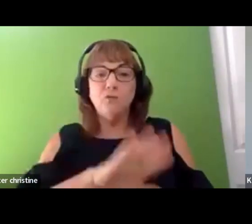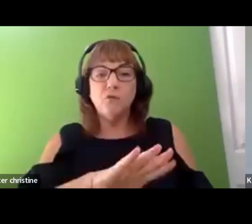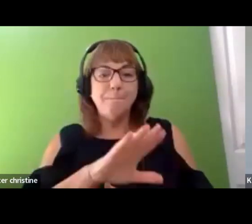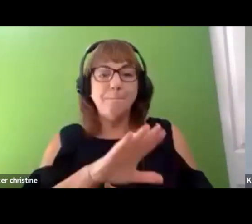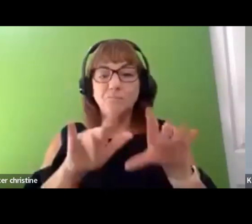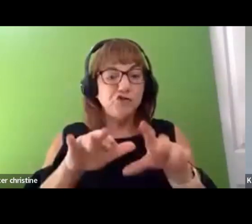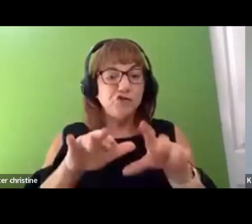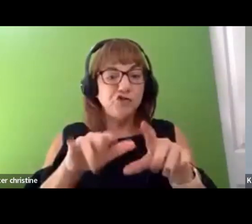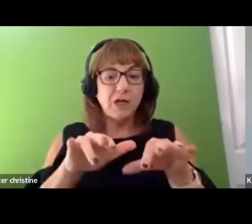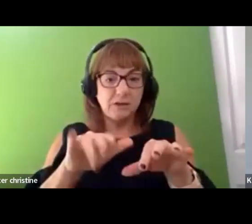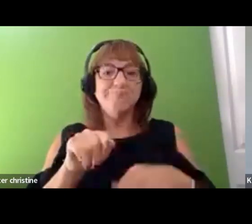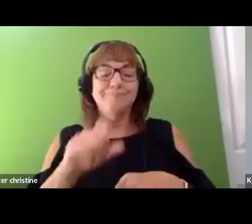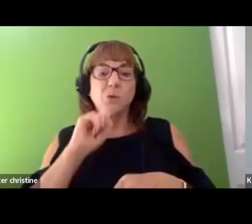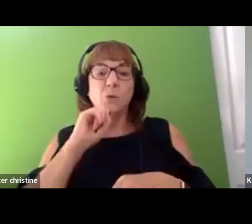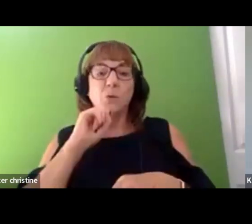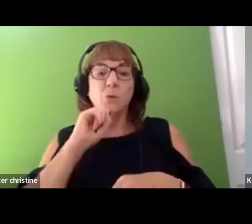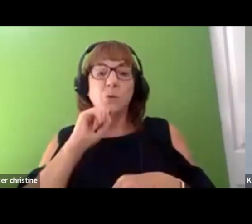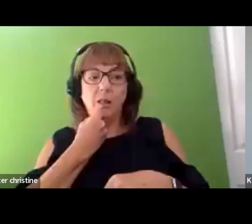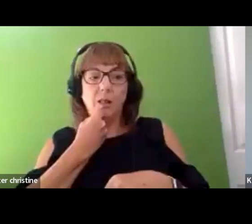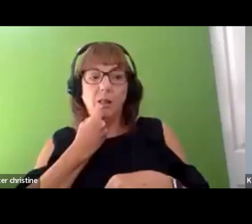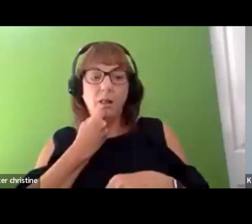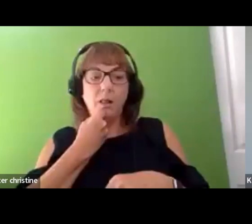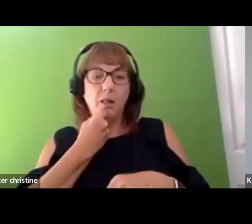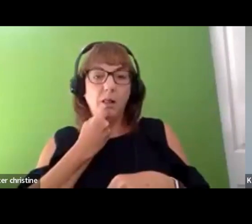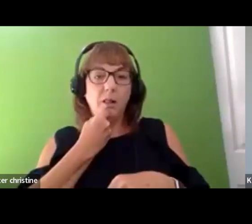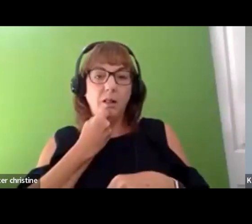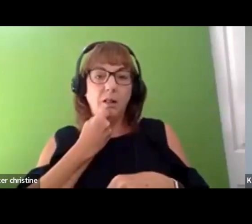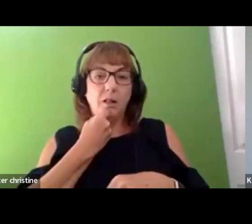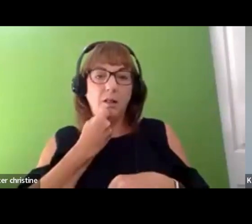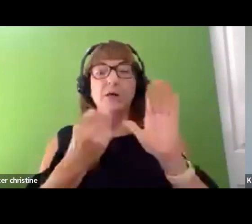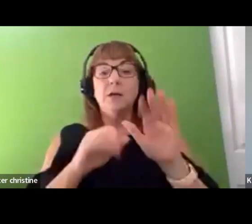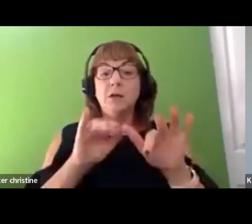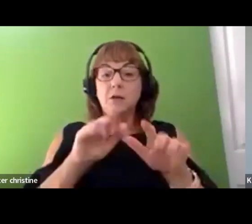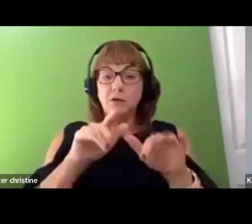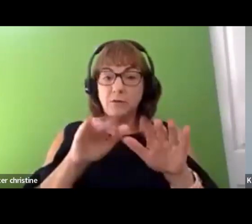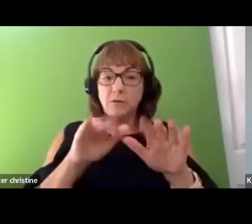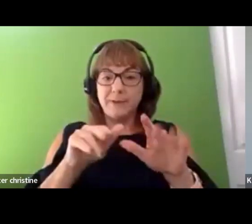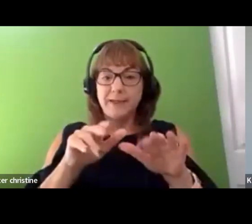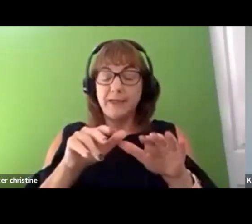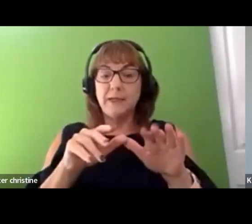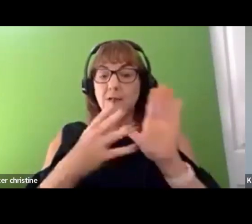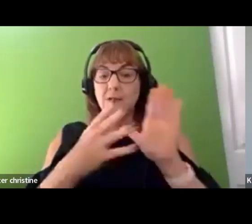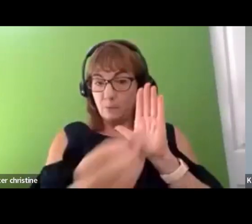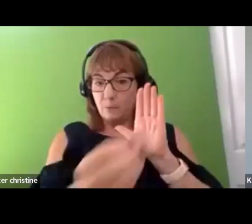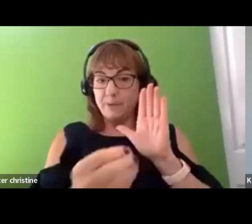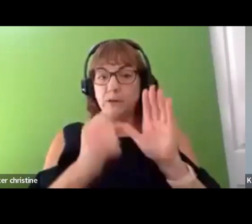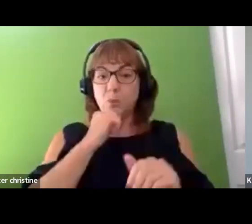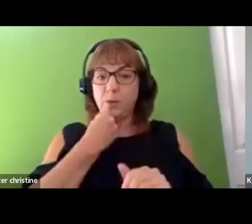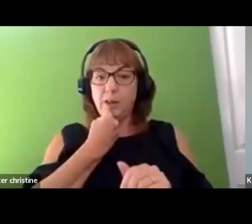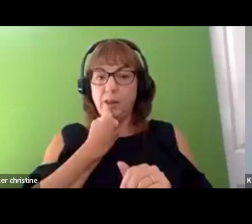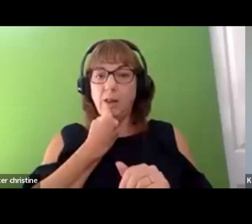going to take a copy of the the chat as it stands at the moment, at the end of the session and we'll